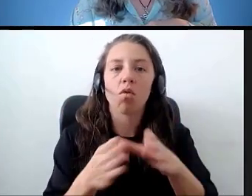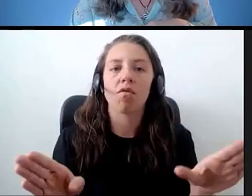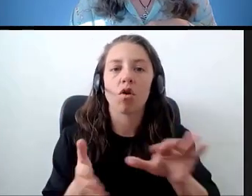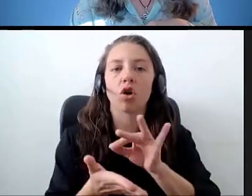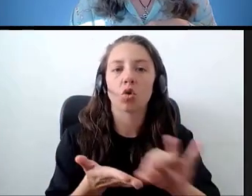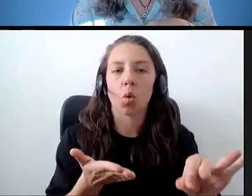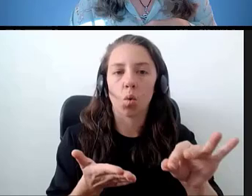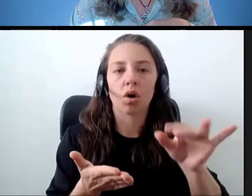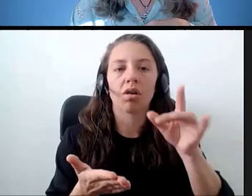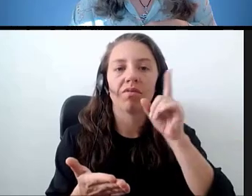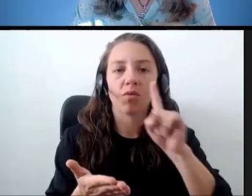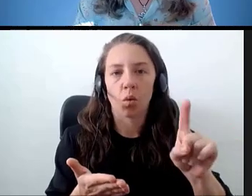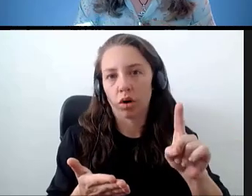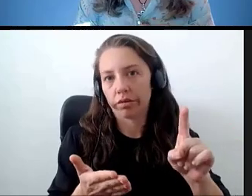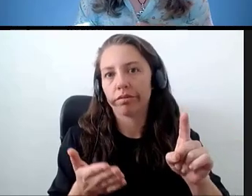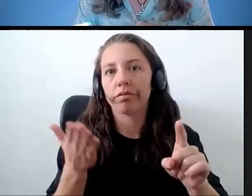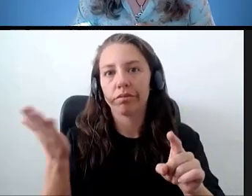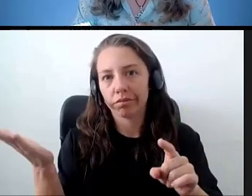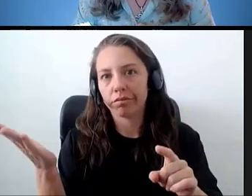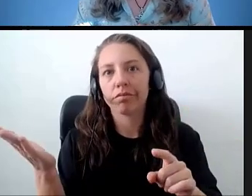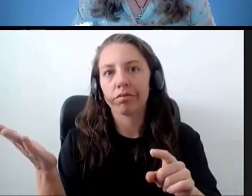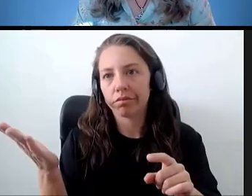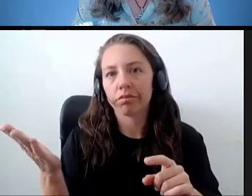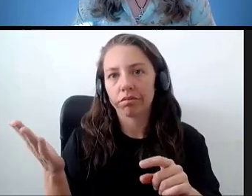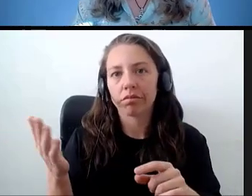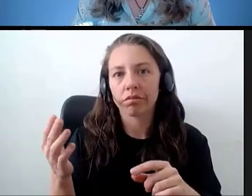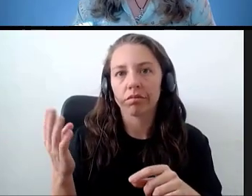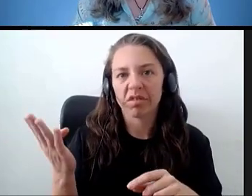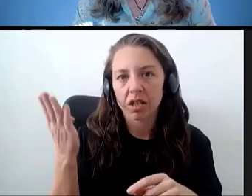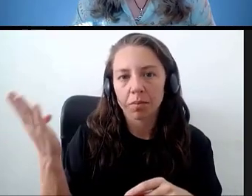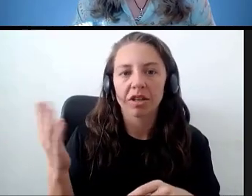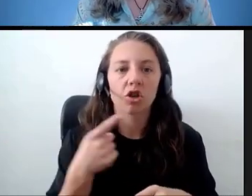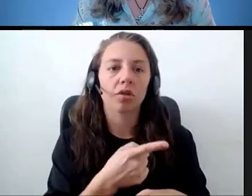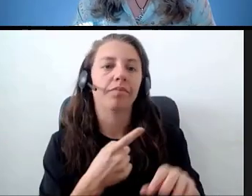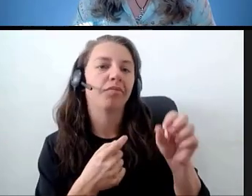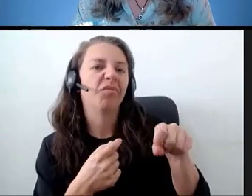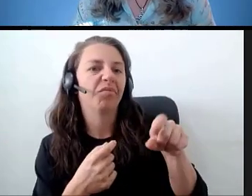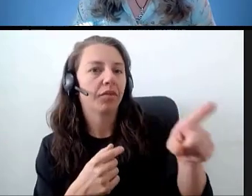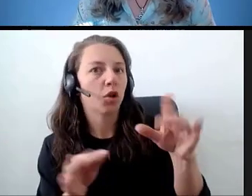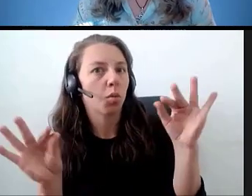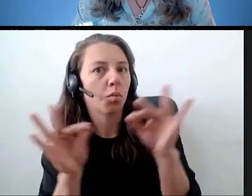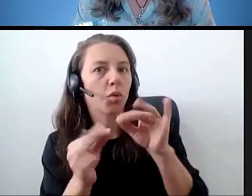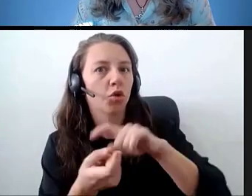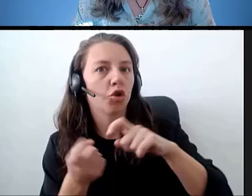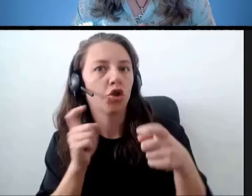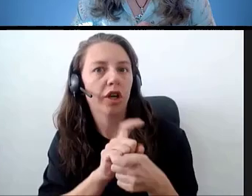There's no doubt that our community is going to want to learn more about the simplified review framework. Megan Columbus Yeah, we already held